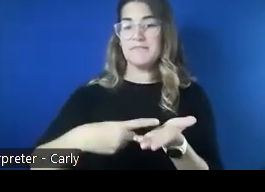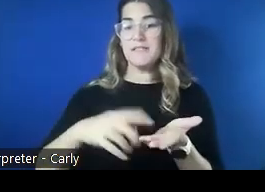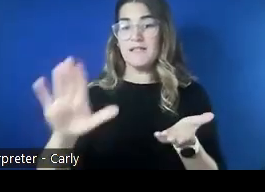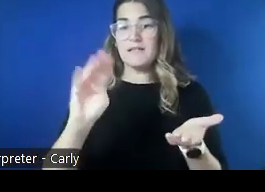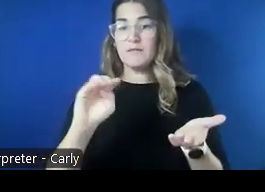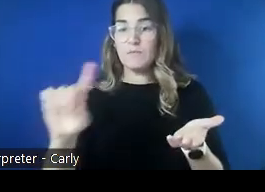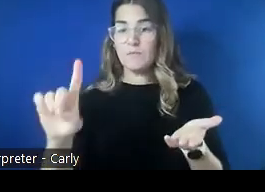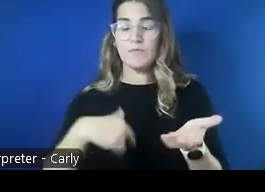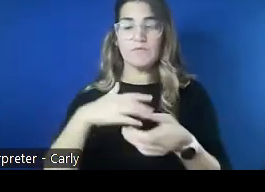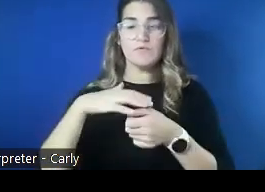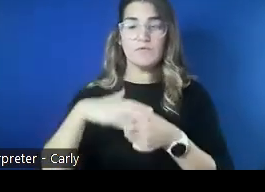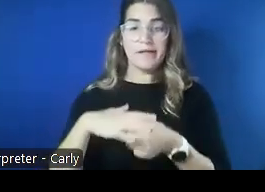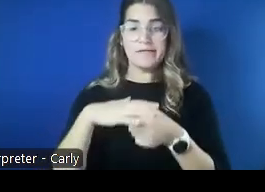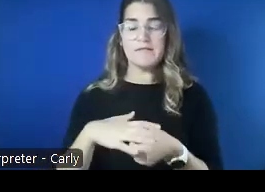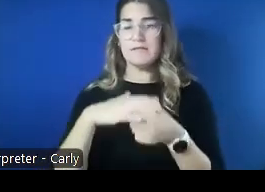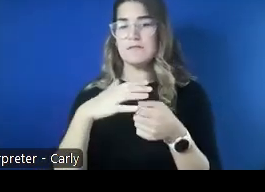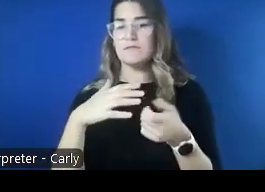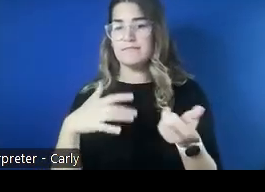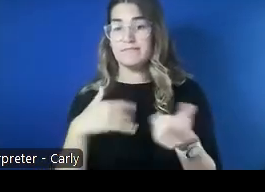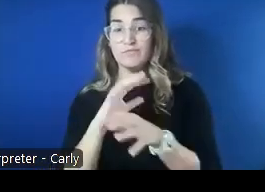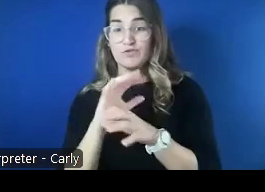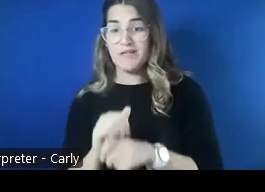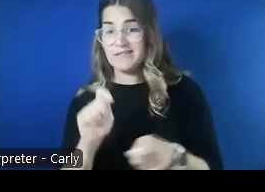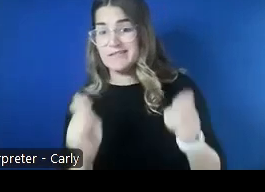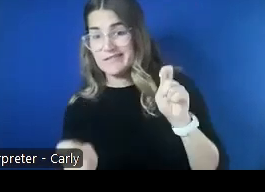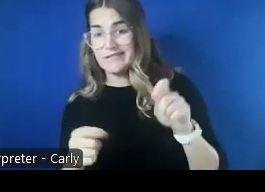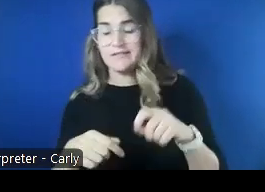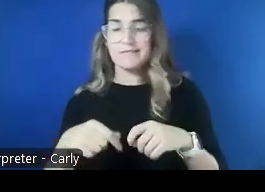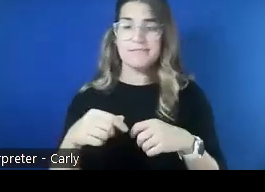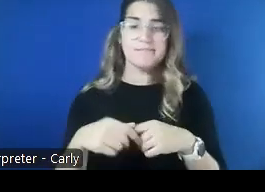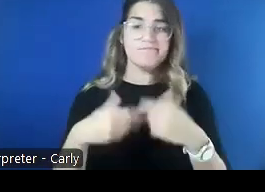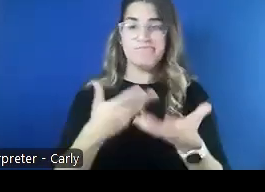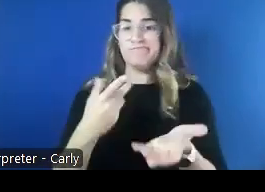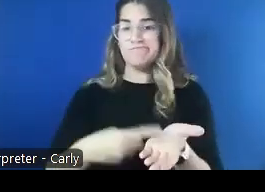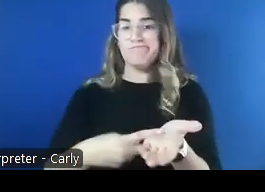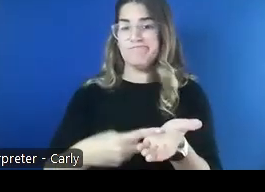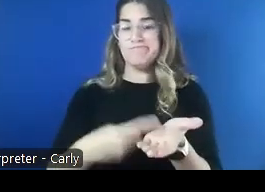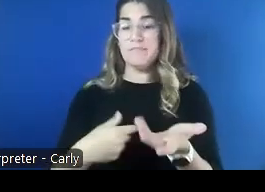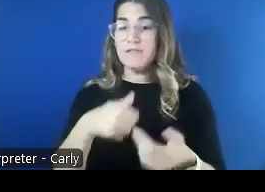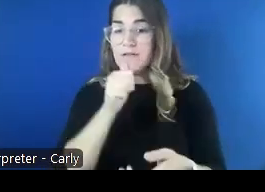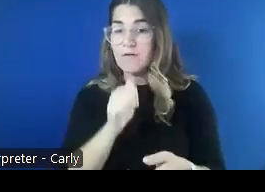concerns what it might be like adjusting to having a baby um discuss coping strategies that might be